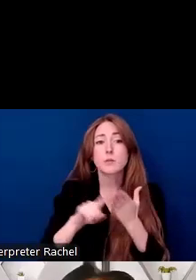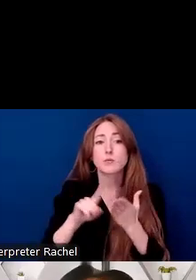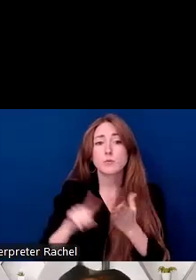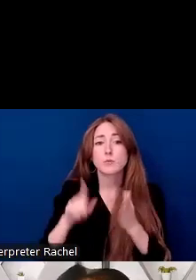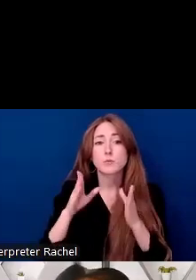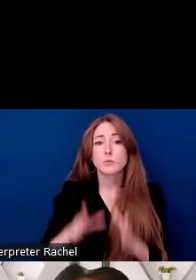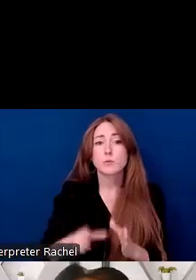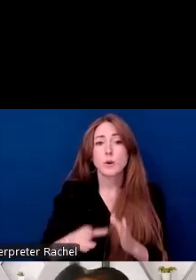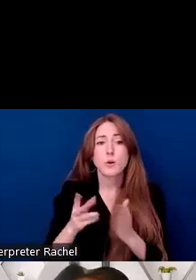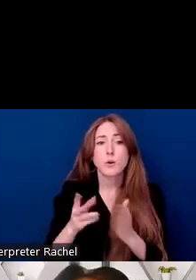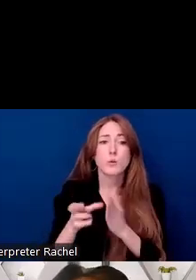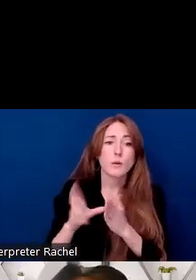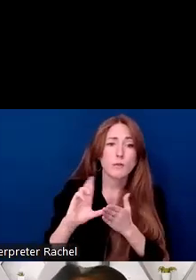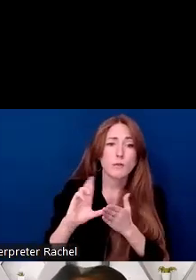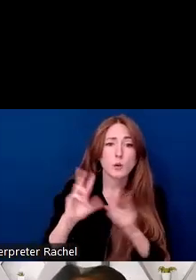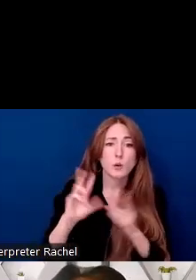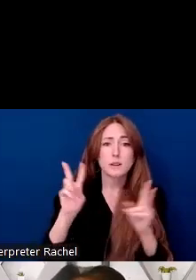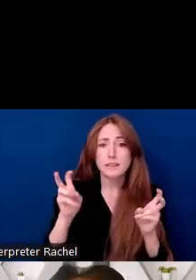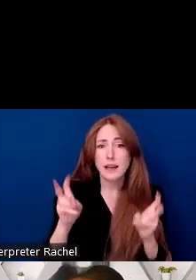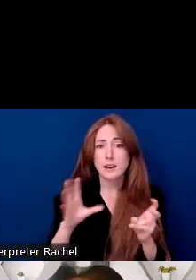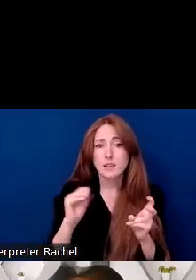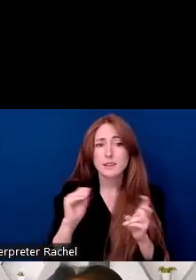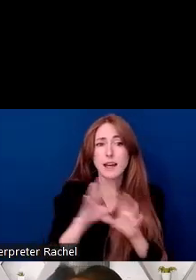And the same reviewers then independently assessed the full